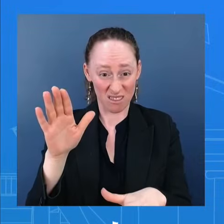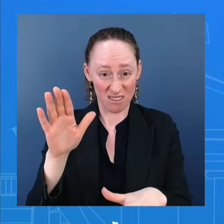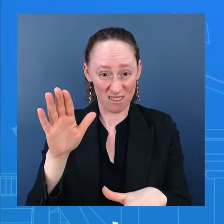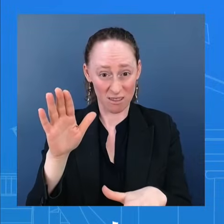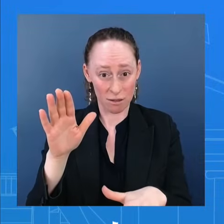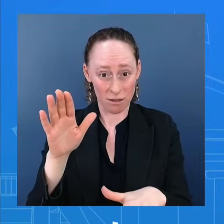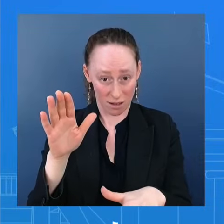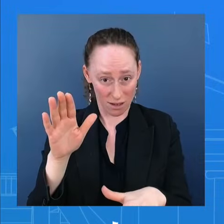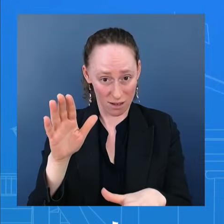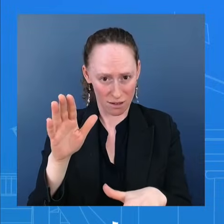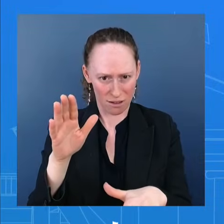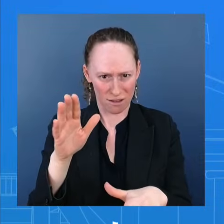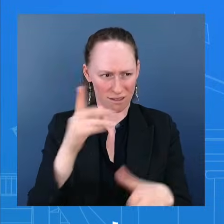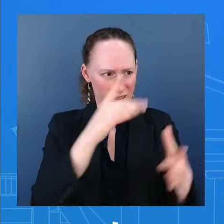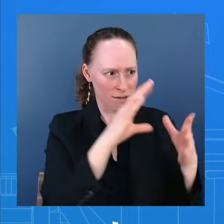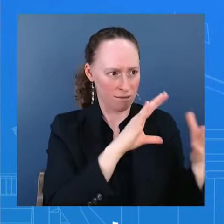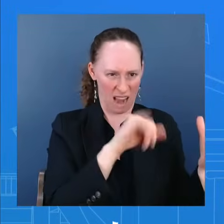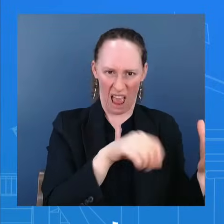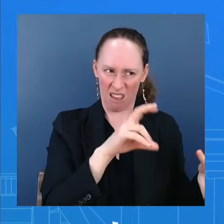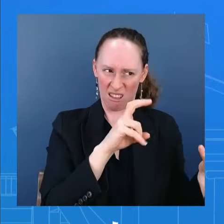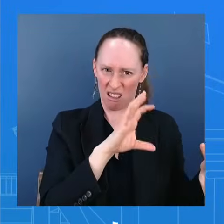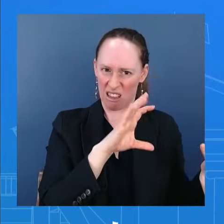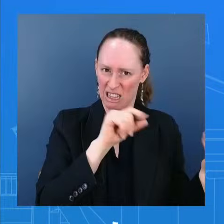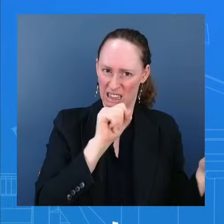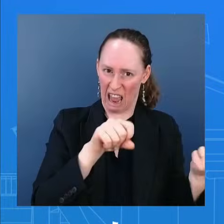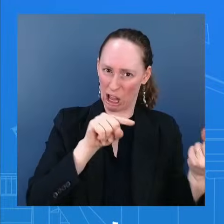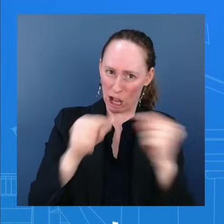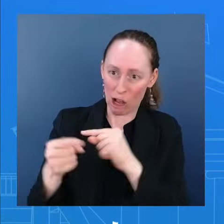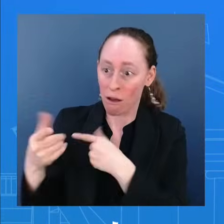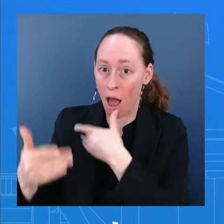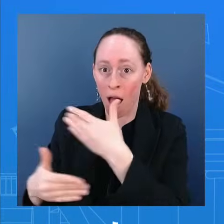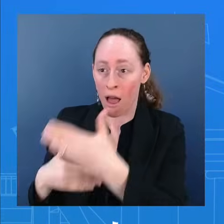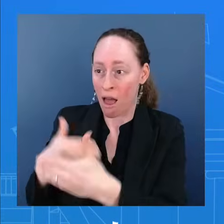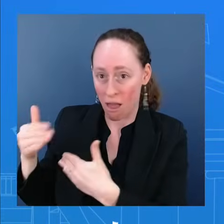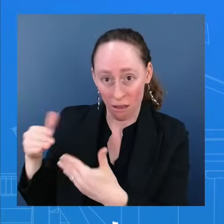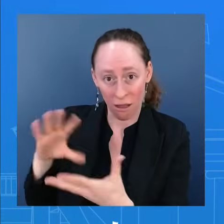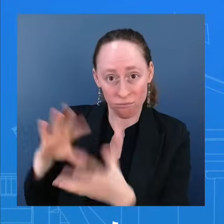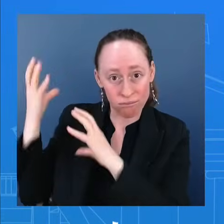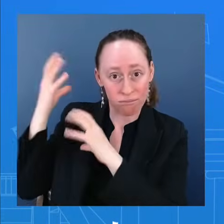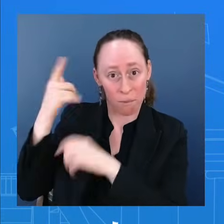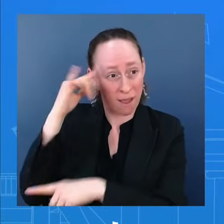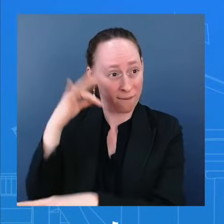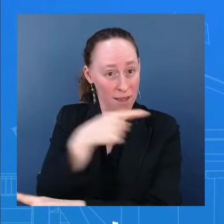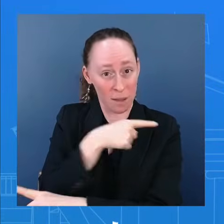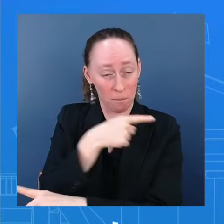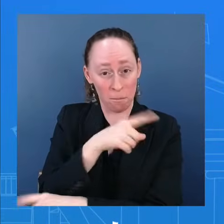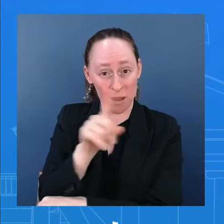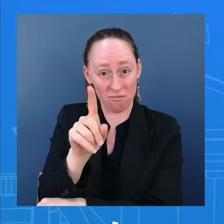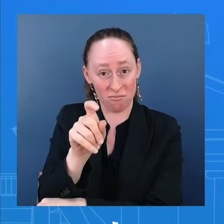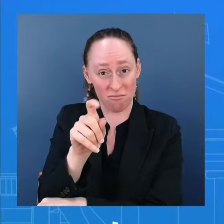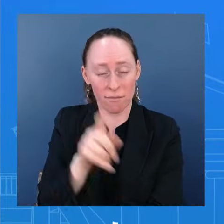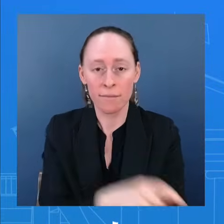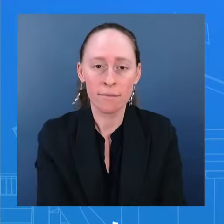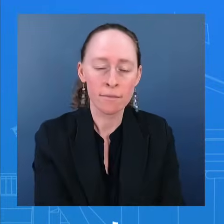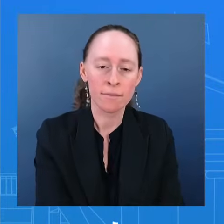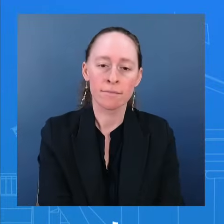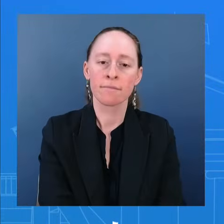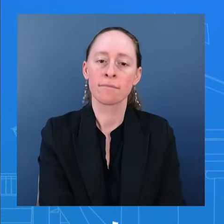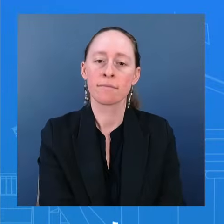on this ISIS thing is that that is why -- and the president said this Sunday -- the -- the concerns about ISIS is exactly why that mission in Syria,